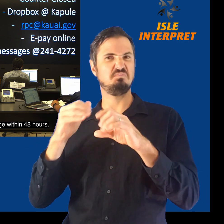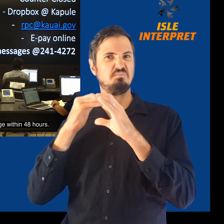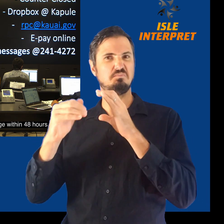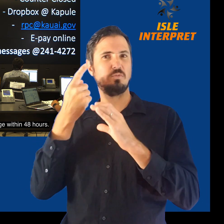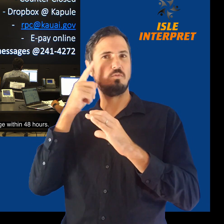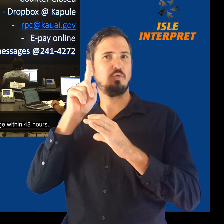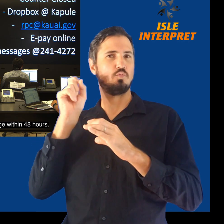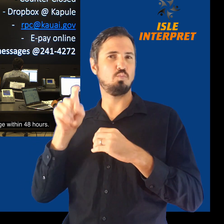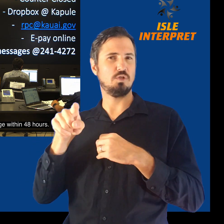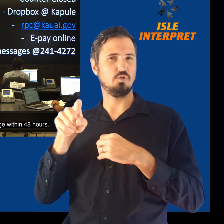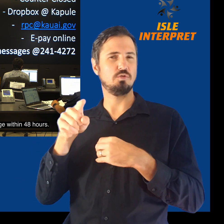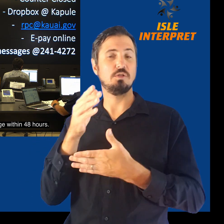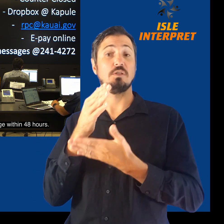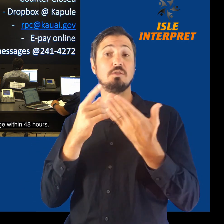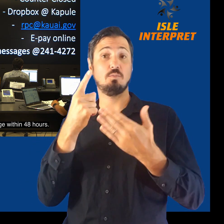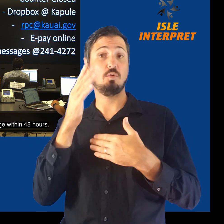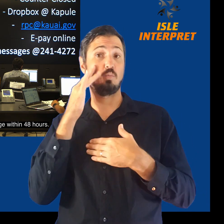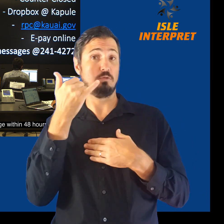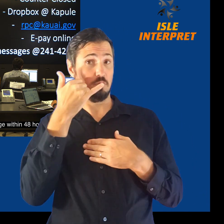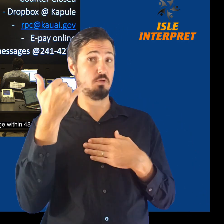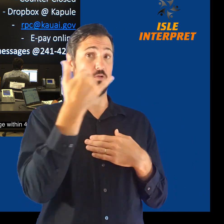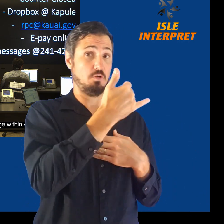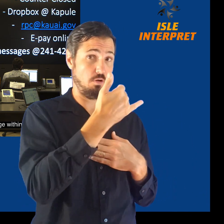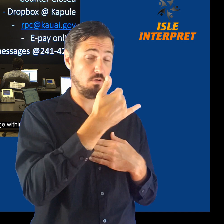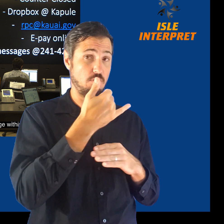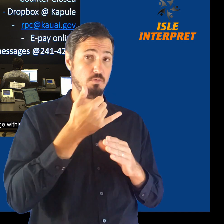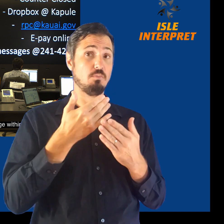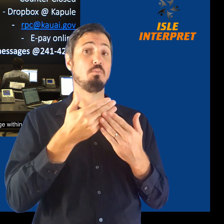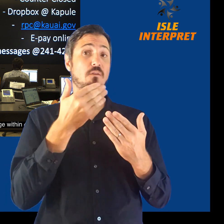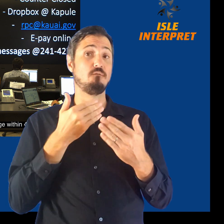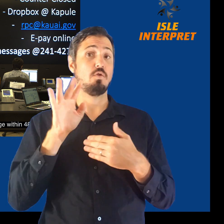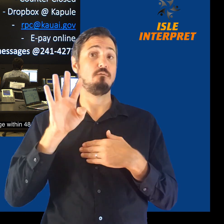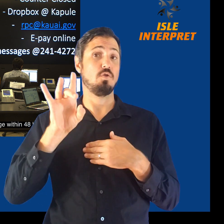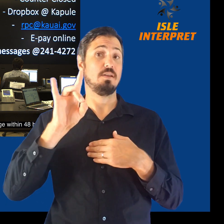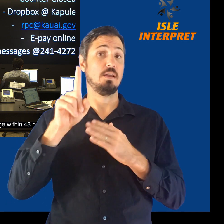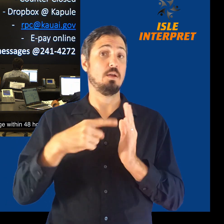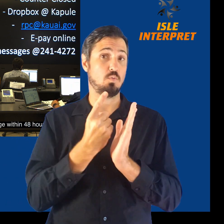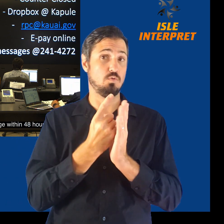A representative from the Division will return any message within 48 hours.